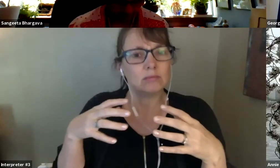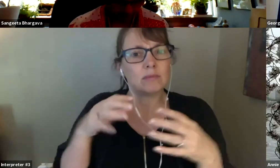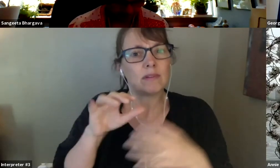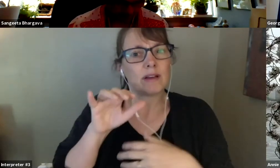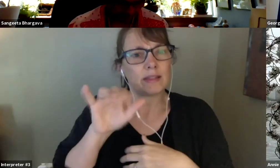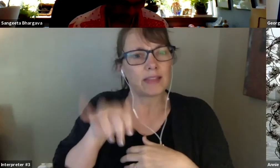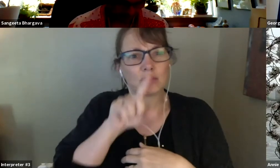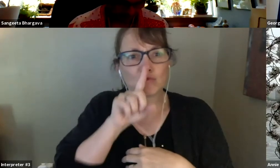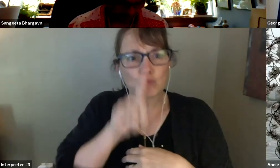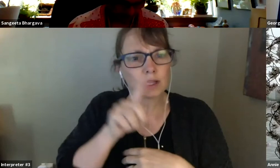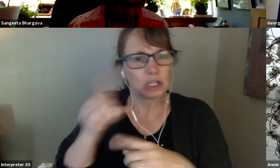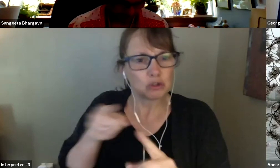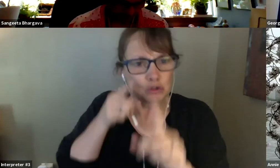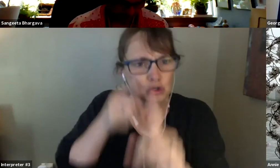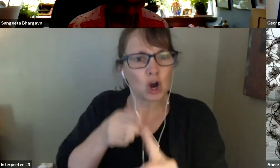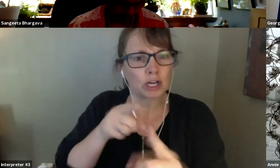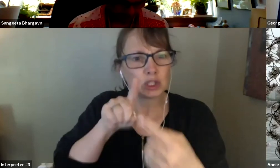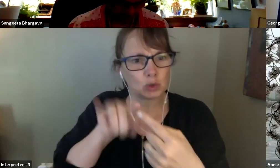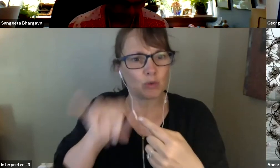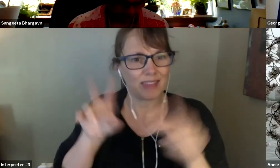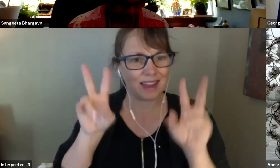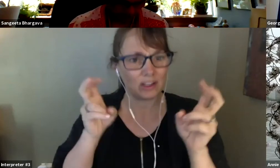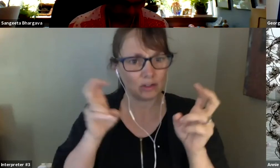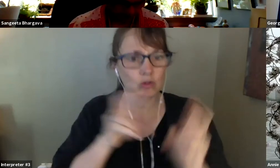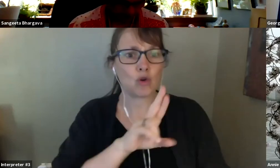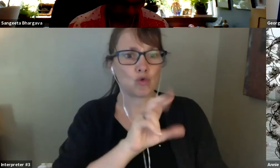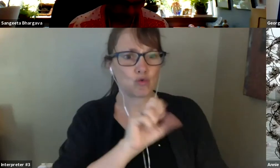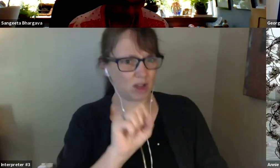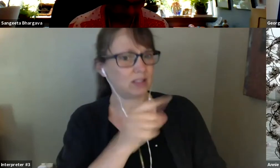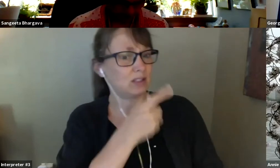targets us to that issue. And Russ is right. We need to be communicating, front of the